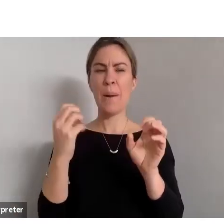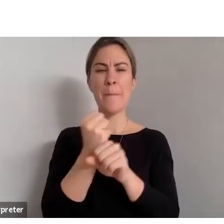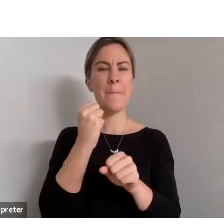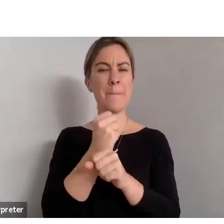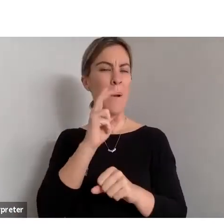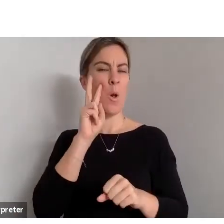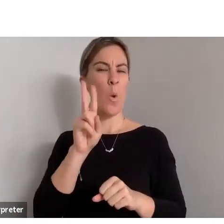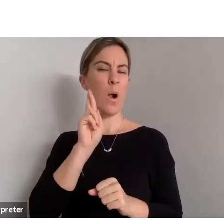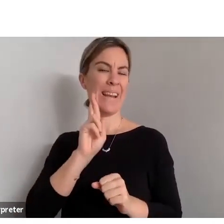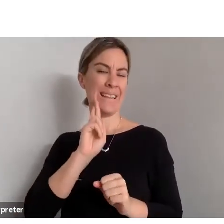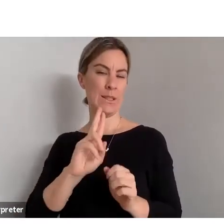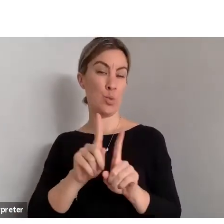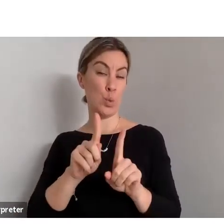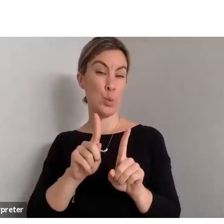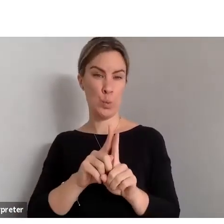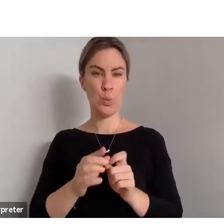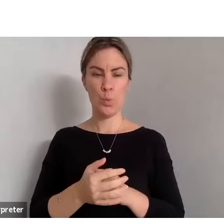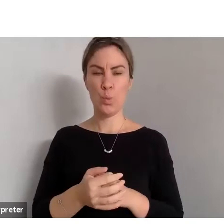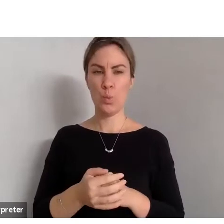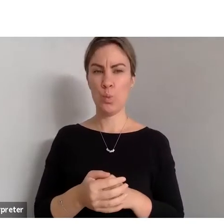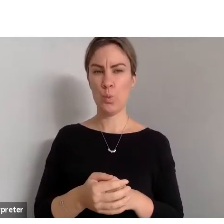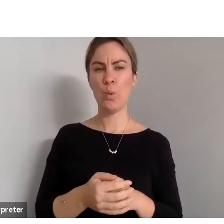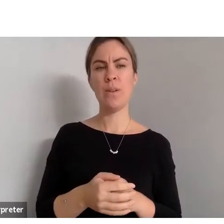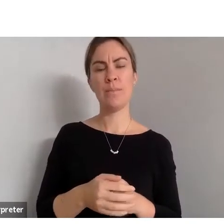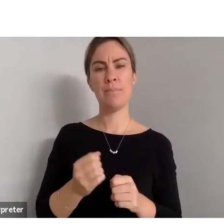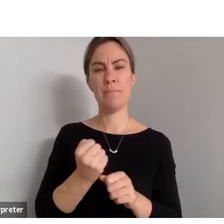You can just rank them, and it is the same thing.